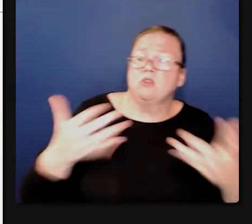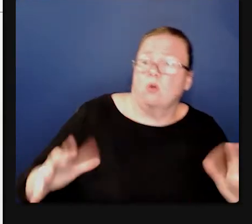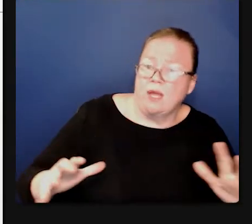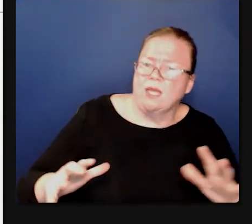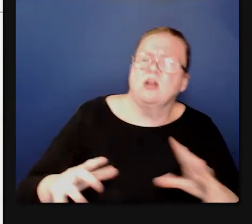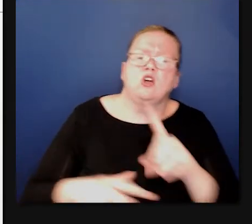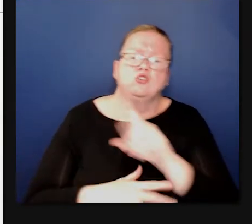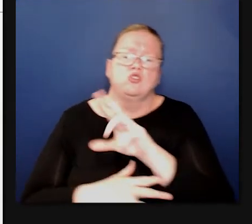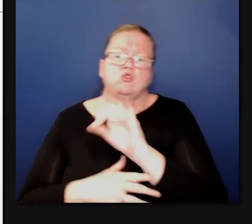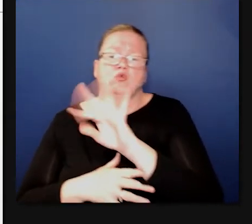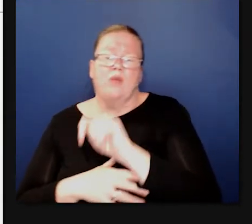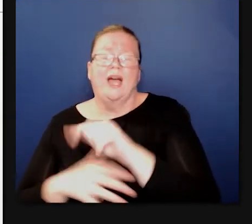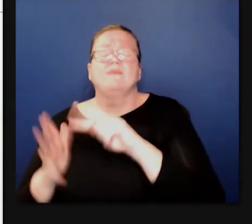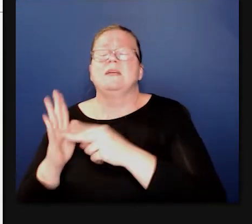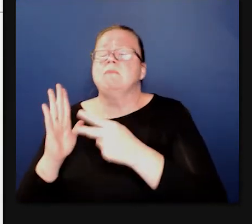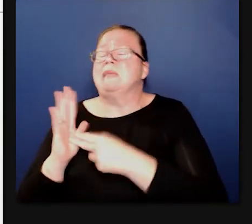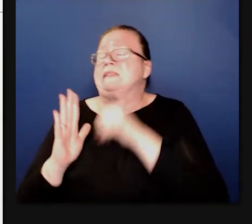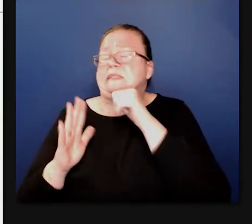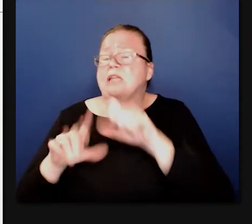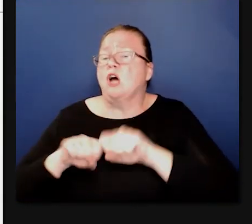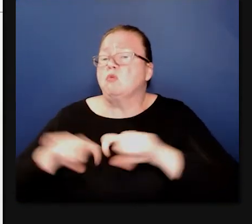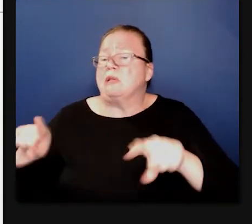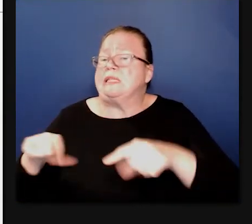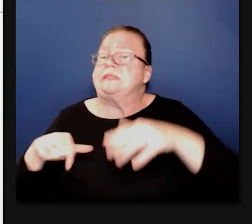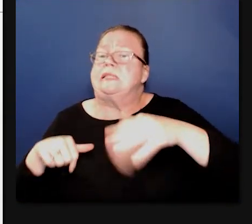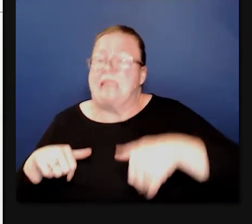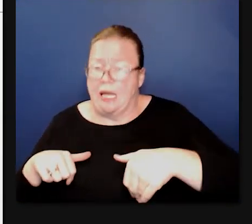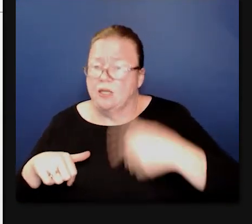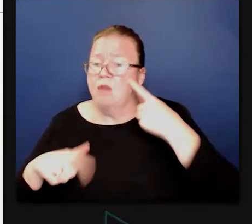with draft items being still not released out to the public.